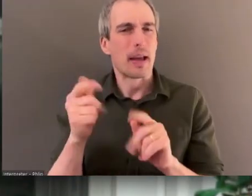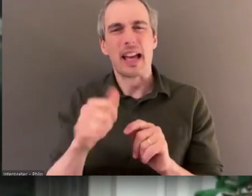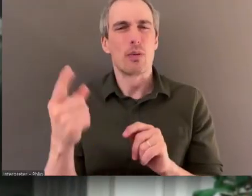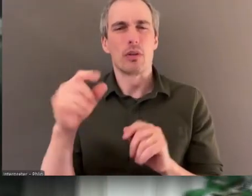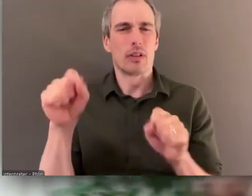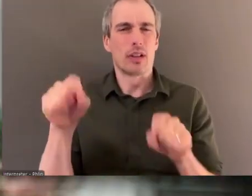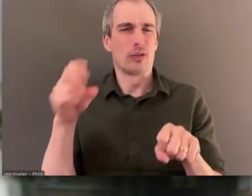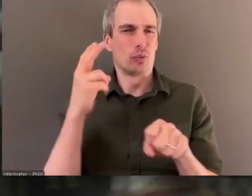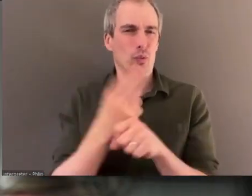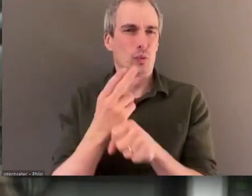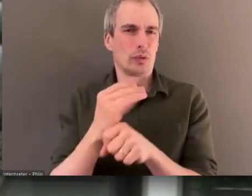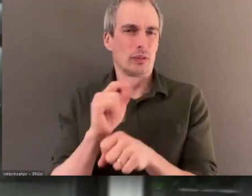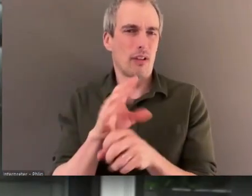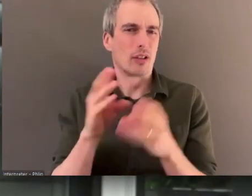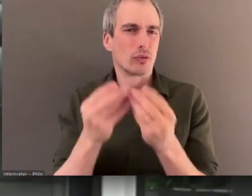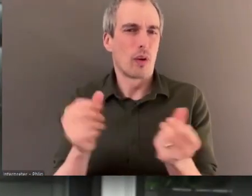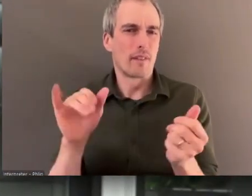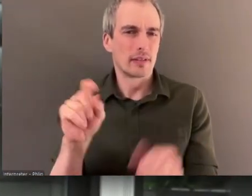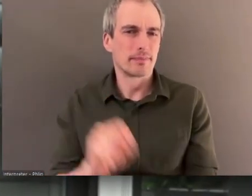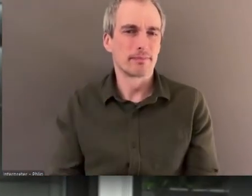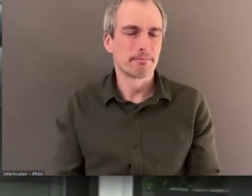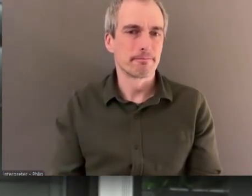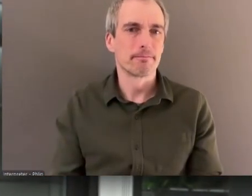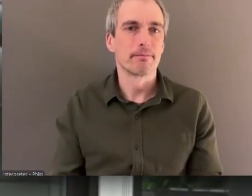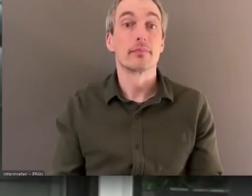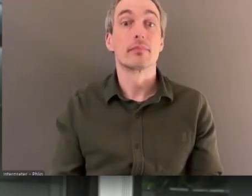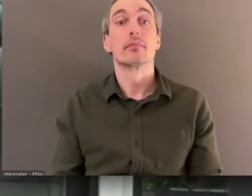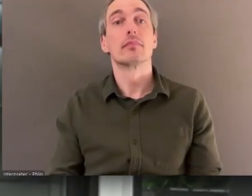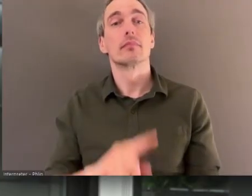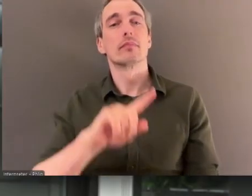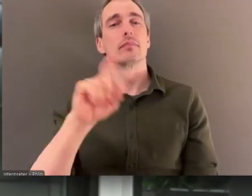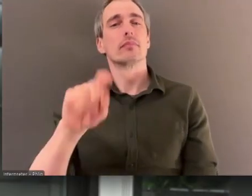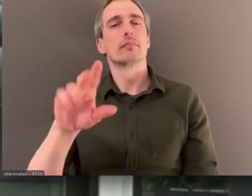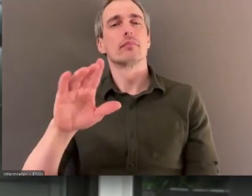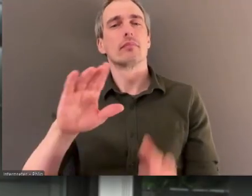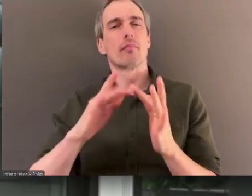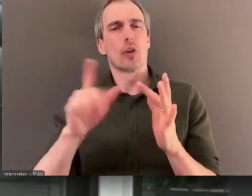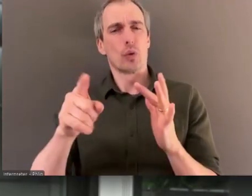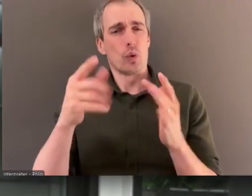Question online. Have you already tested it with math formula components? In PDF?